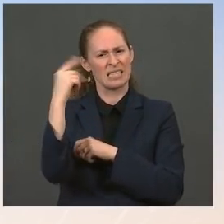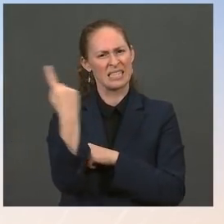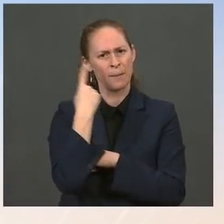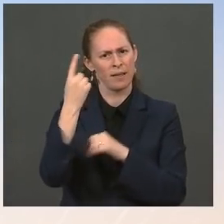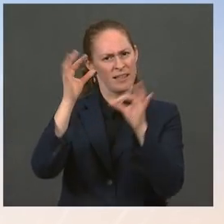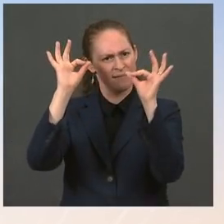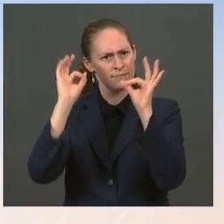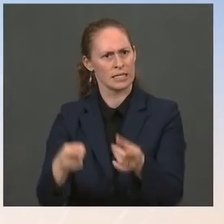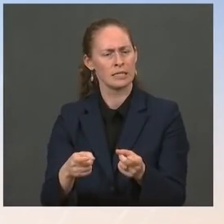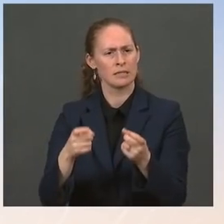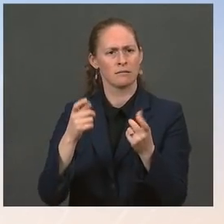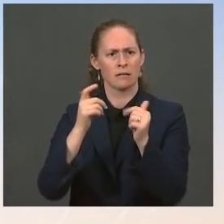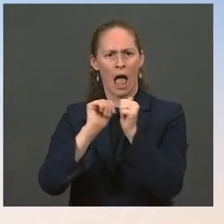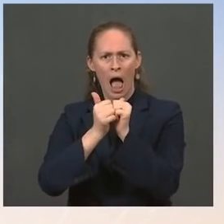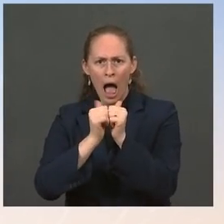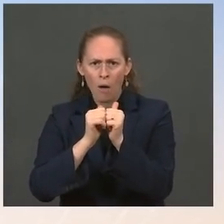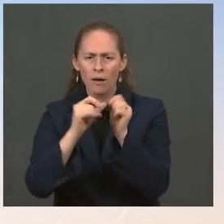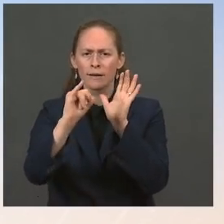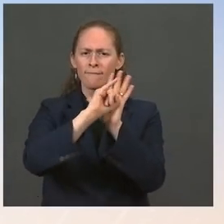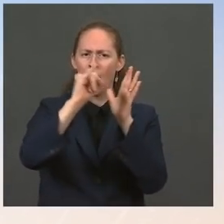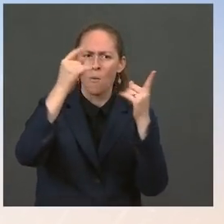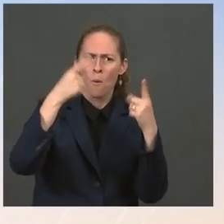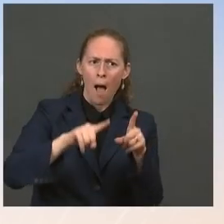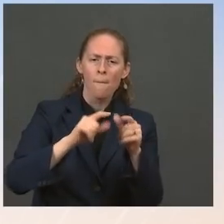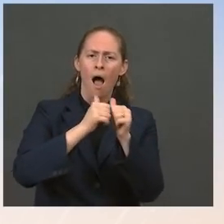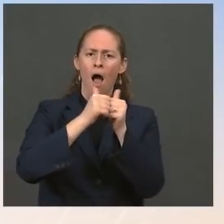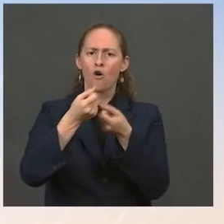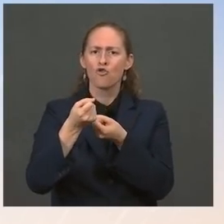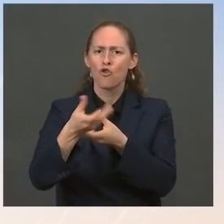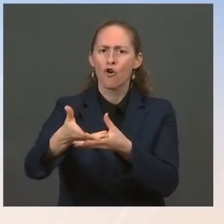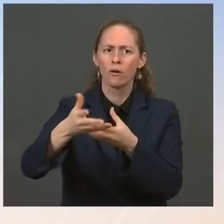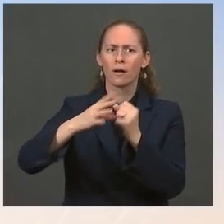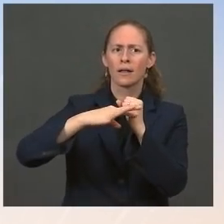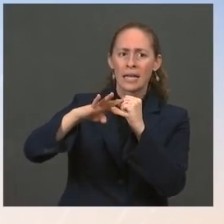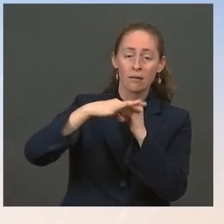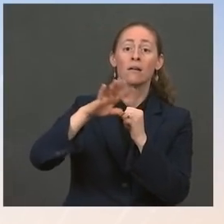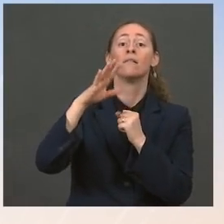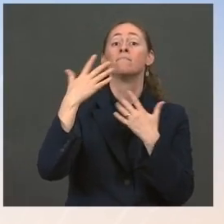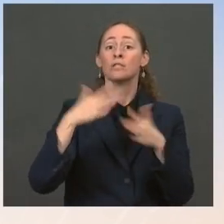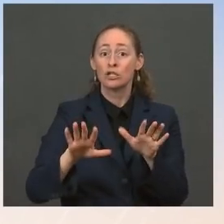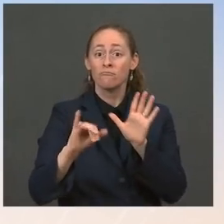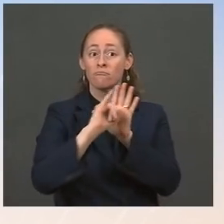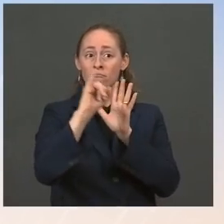integrity assessment, and remedial work plan. Beyond that, Unified Command, of course,